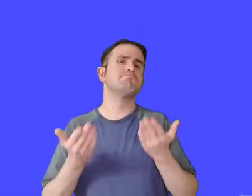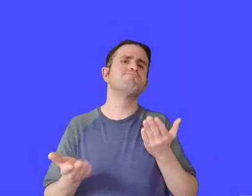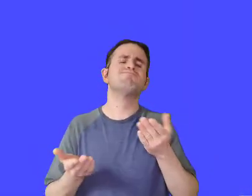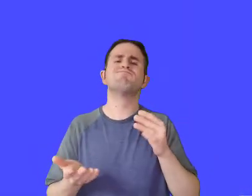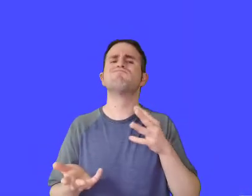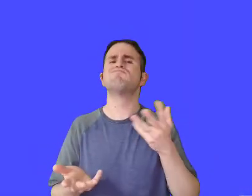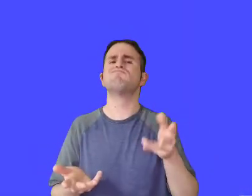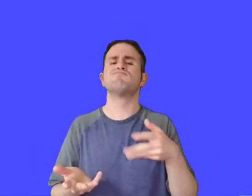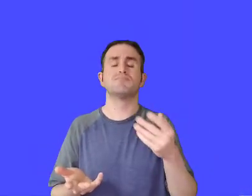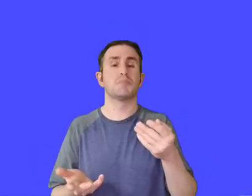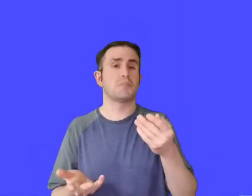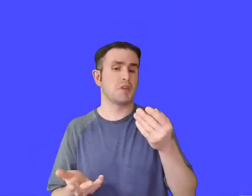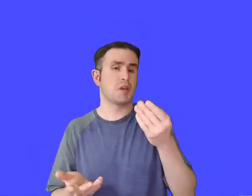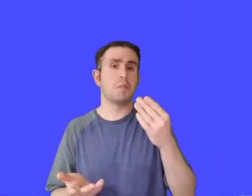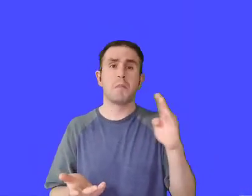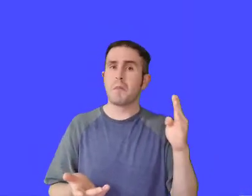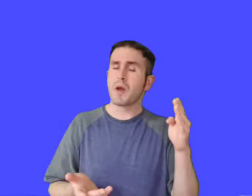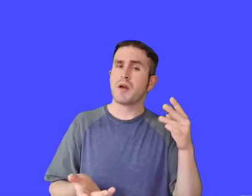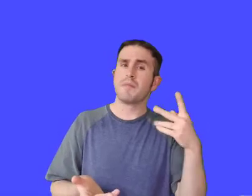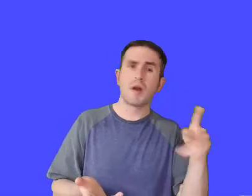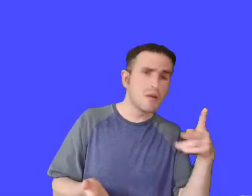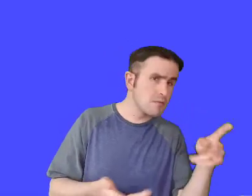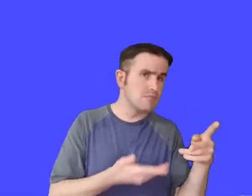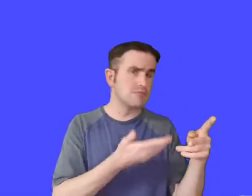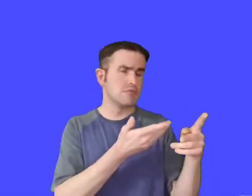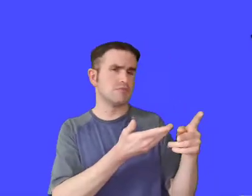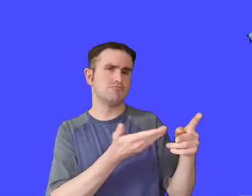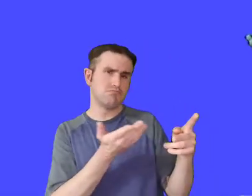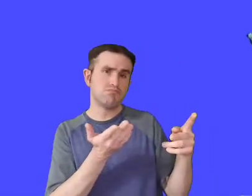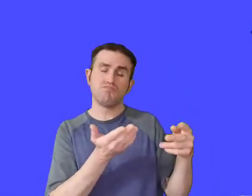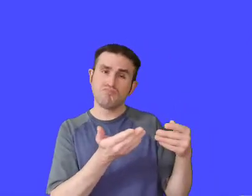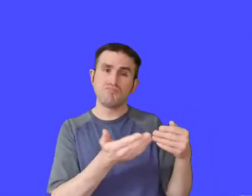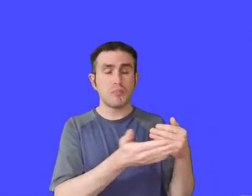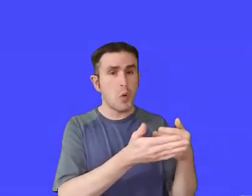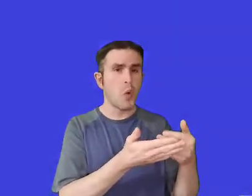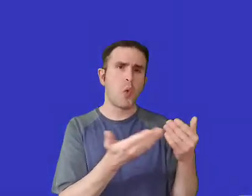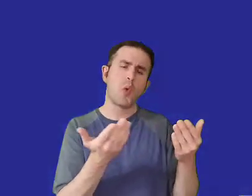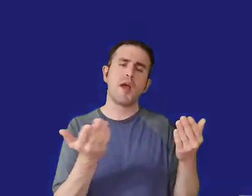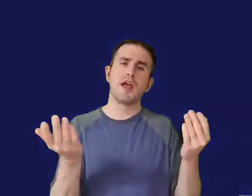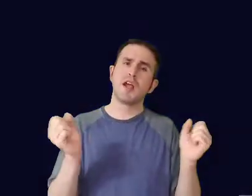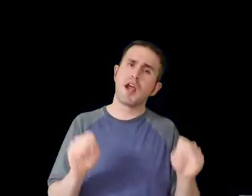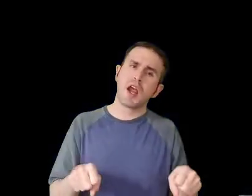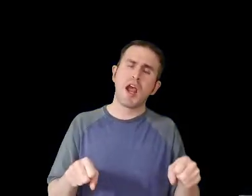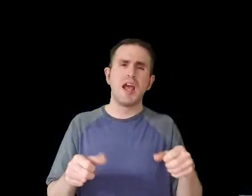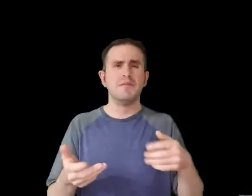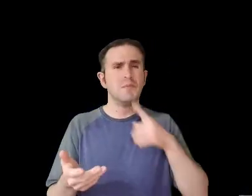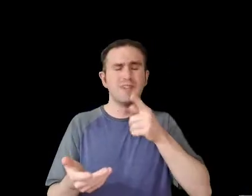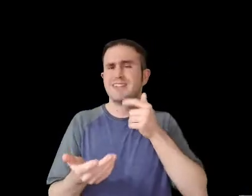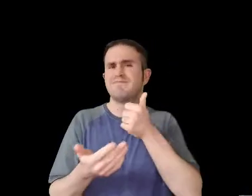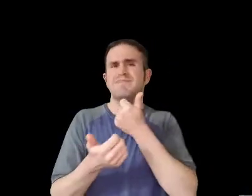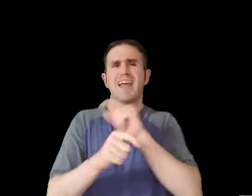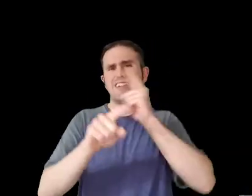maybe something that's more towards the purple side... and you could go really any number